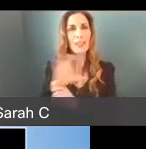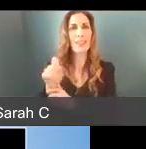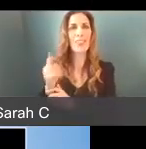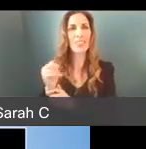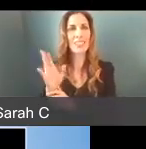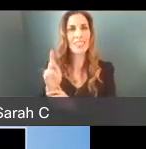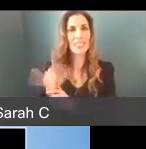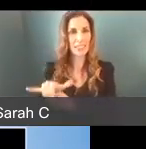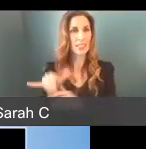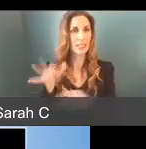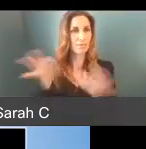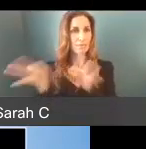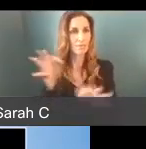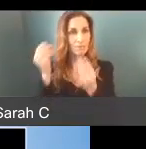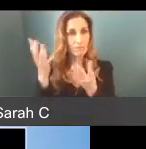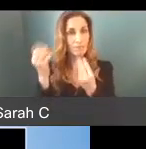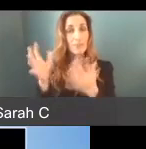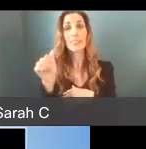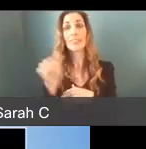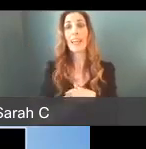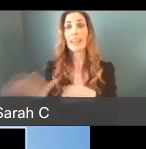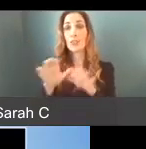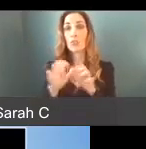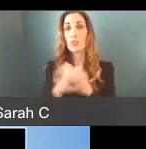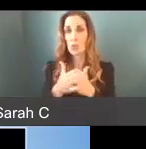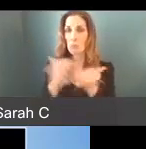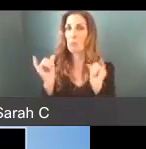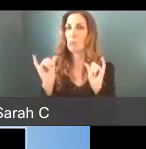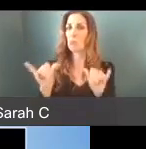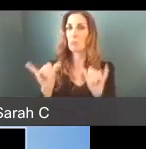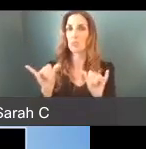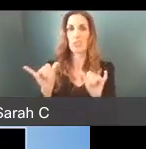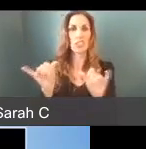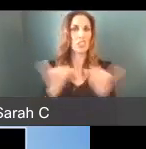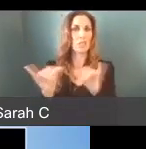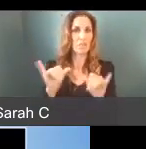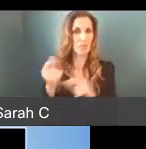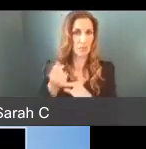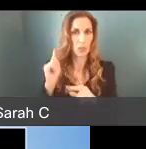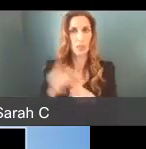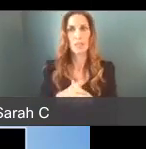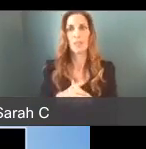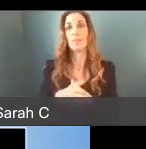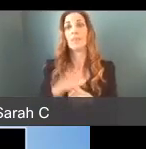Our Asian group is holding steady from last week. Our African-American group